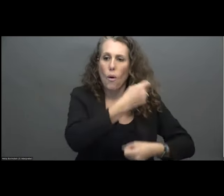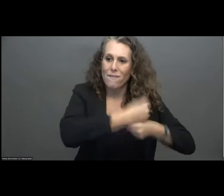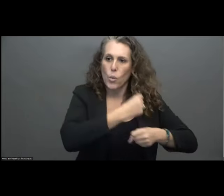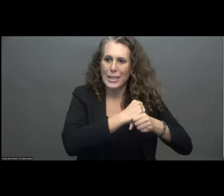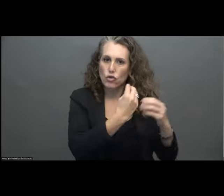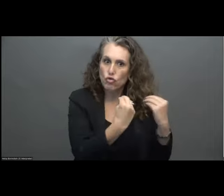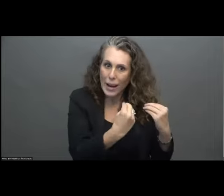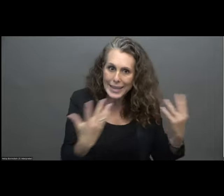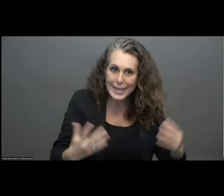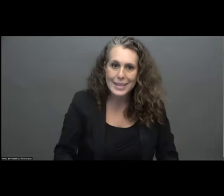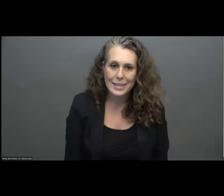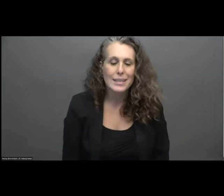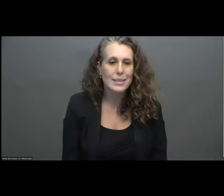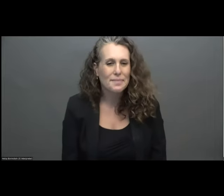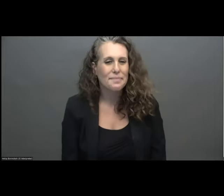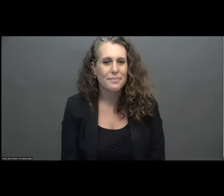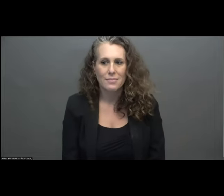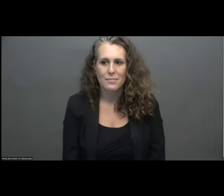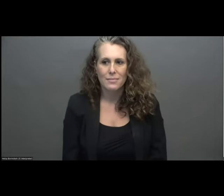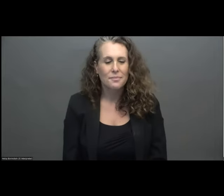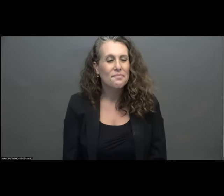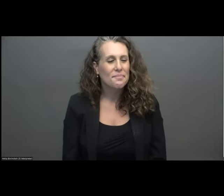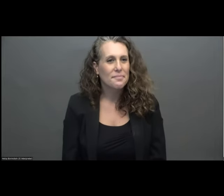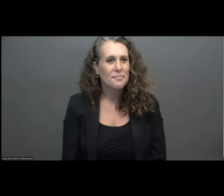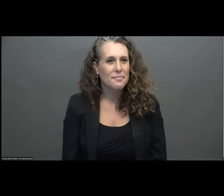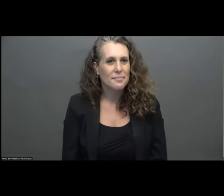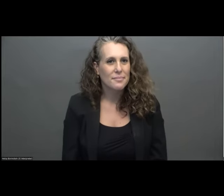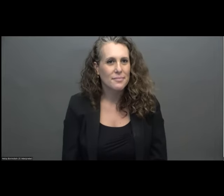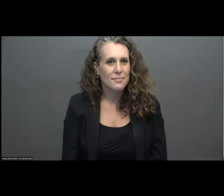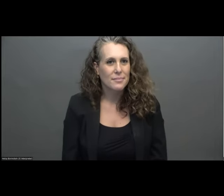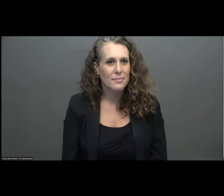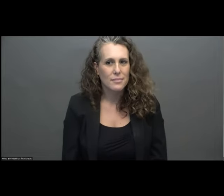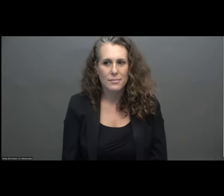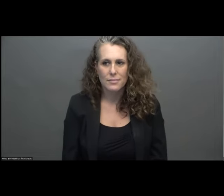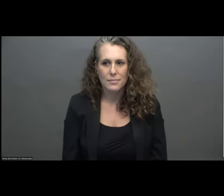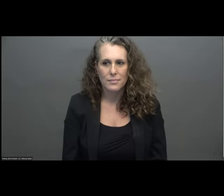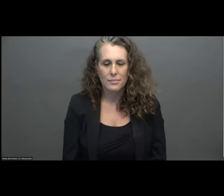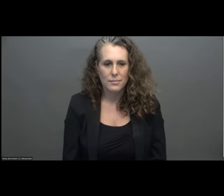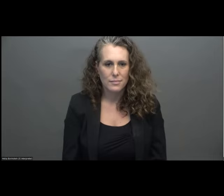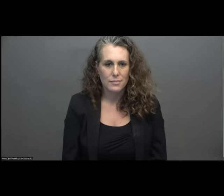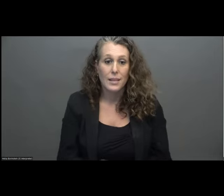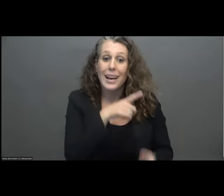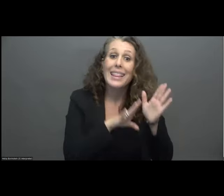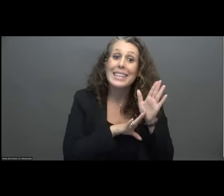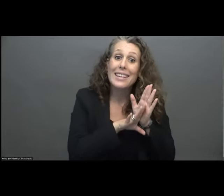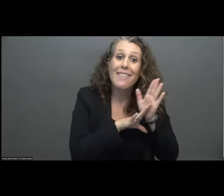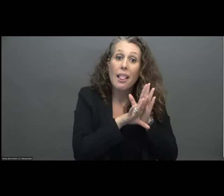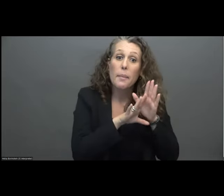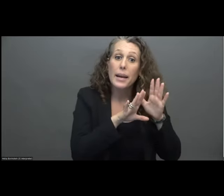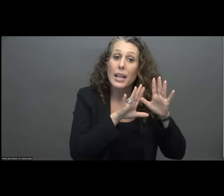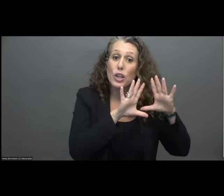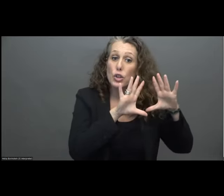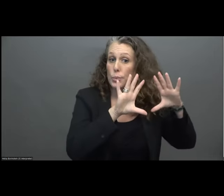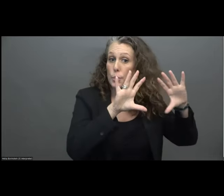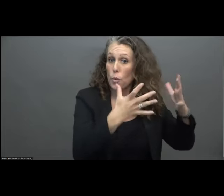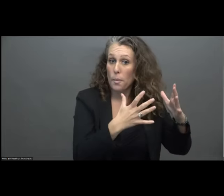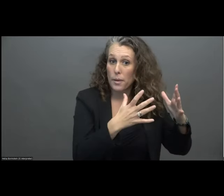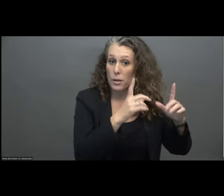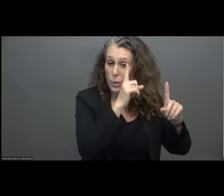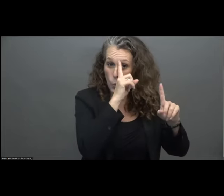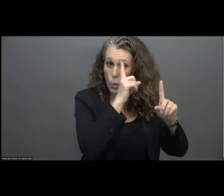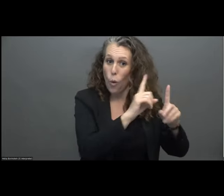16:11:20 La, la, la could be should be done to do the deliberate strategy. I started applying